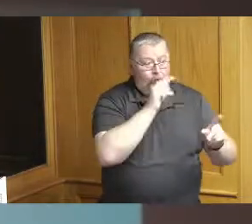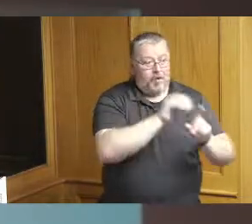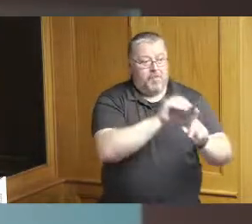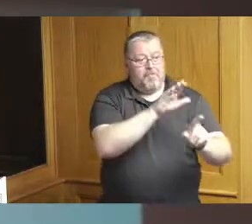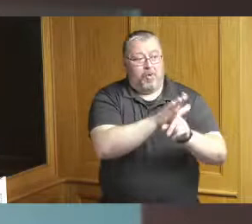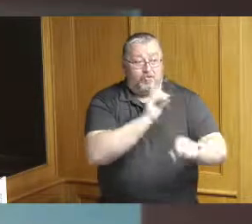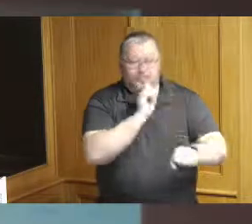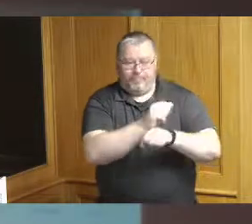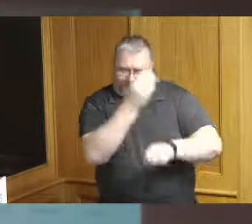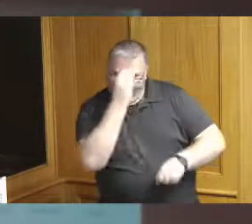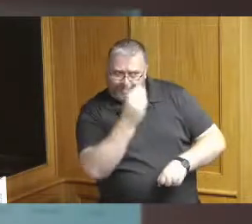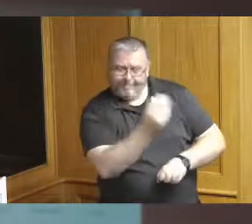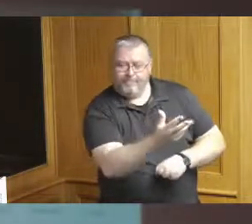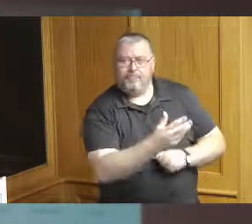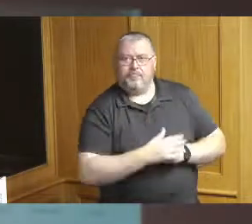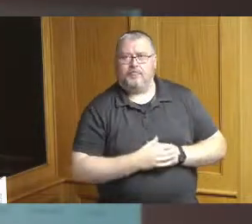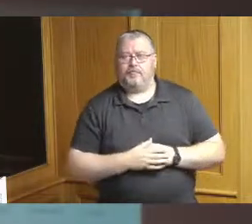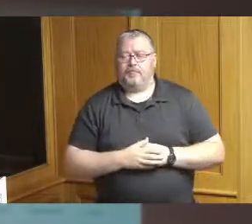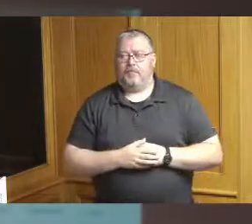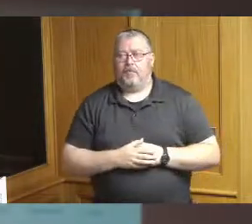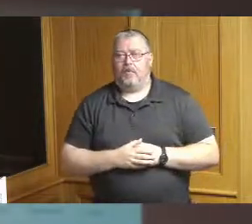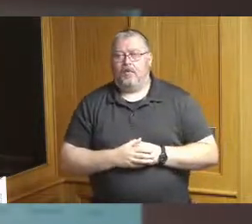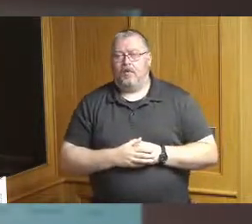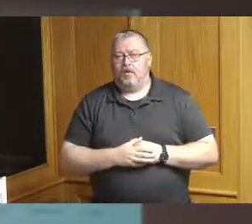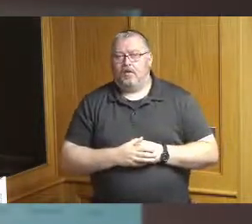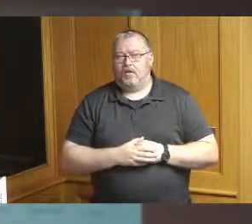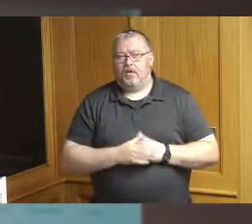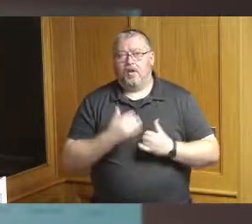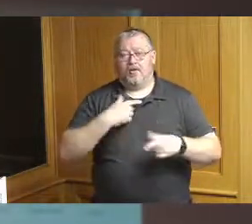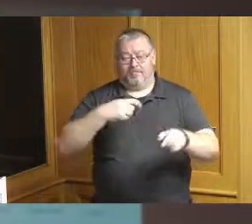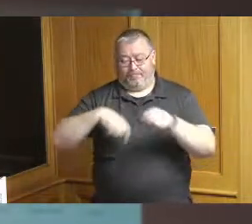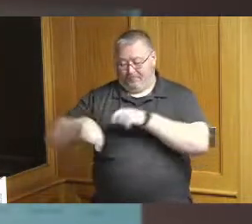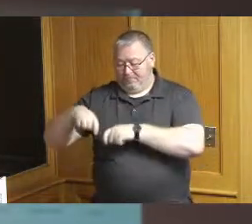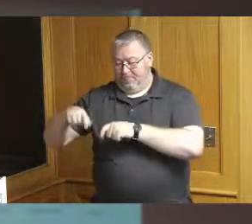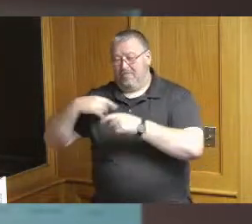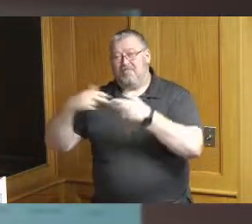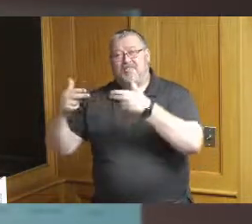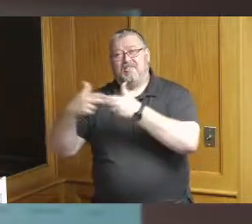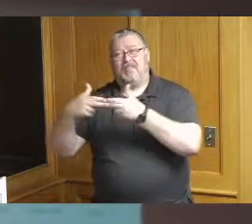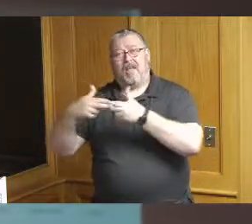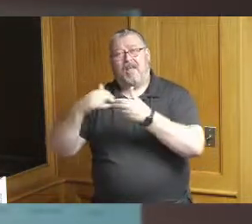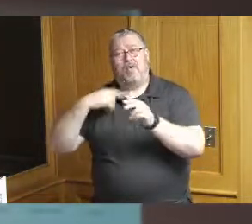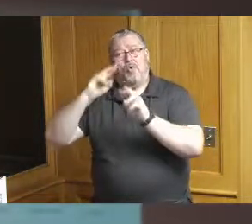on the next slide here i wanted to tie back in so we've talked a lot about Covid within our